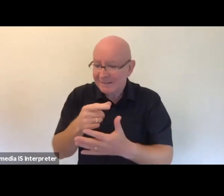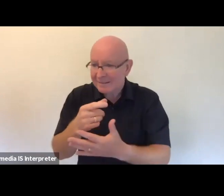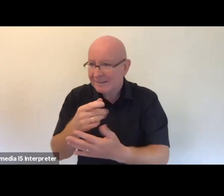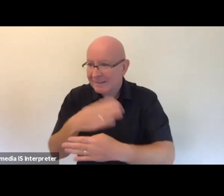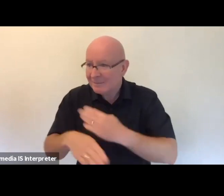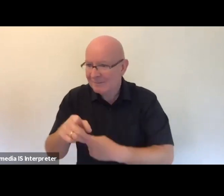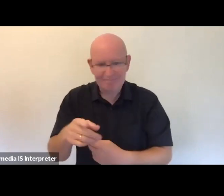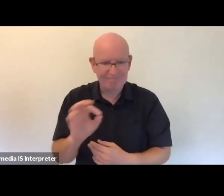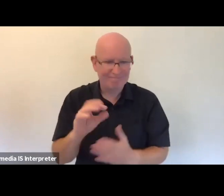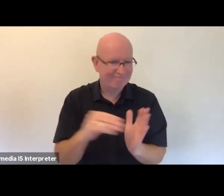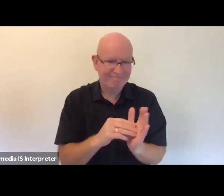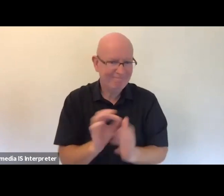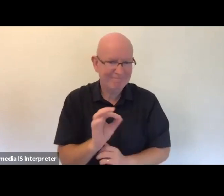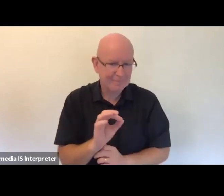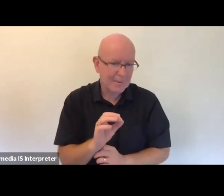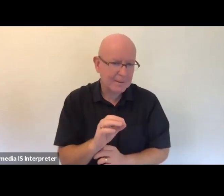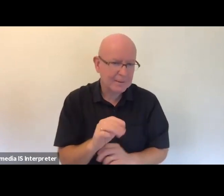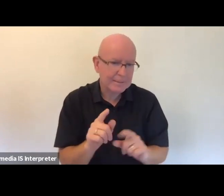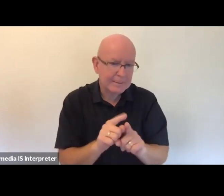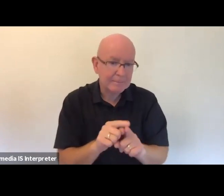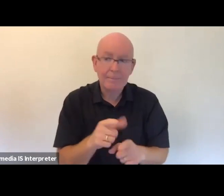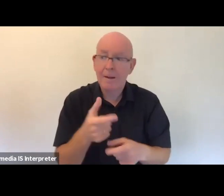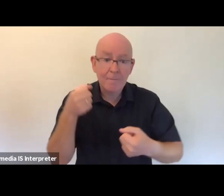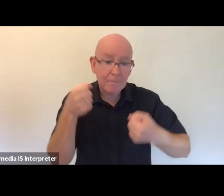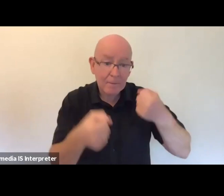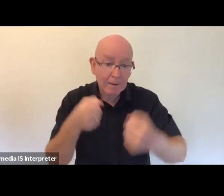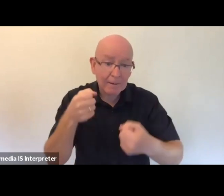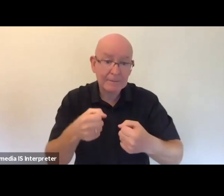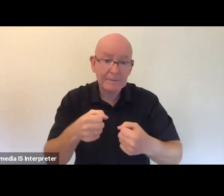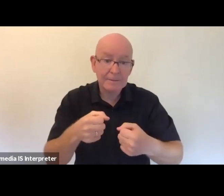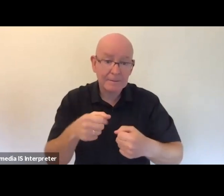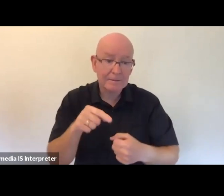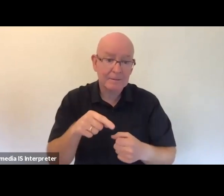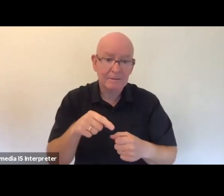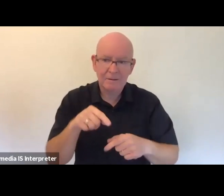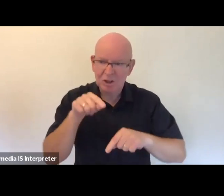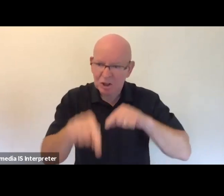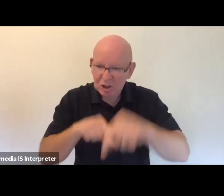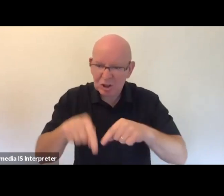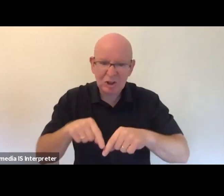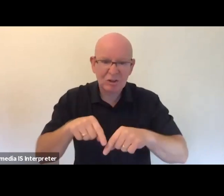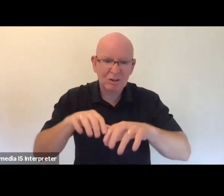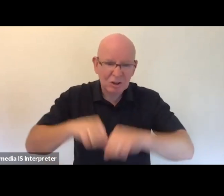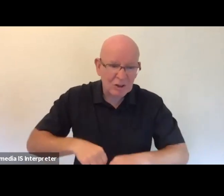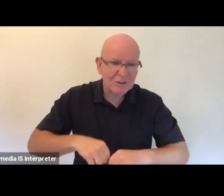for women to access the community respite centres.